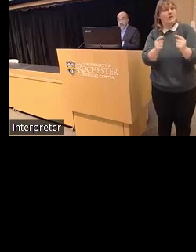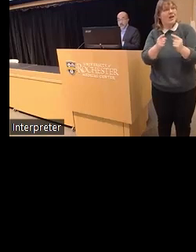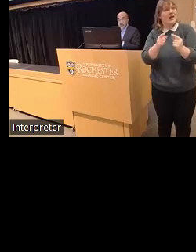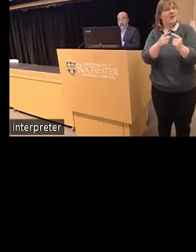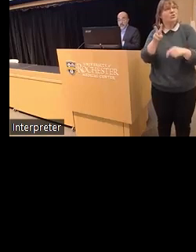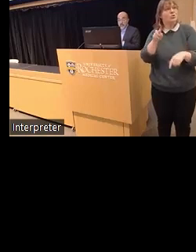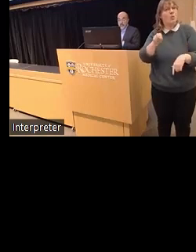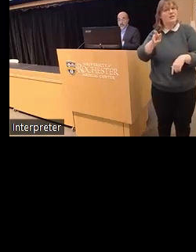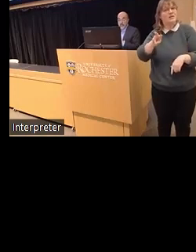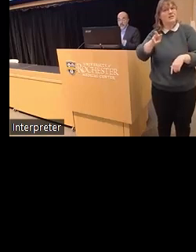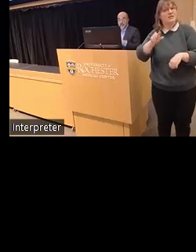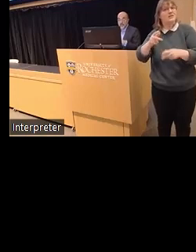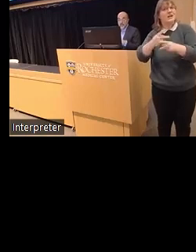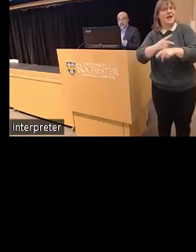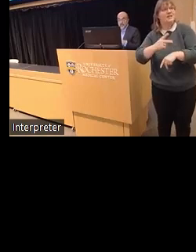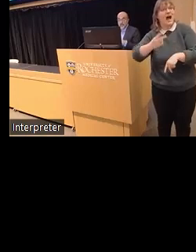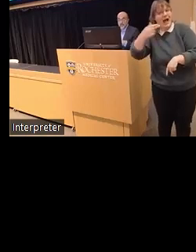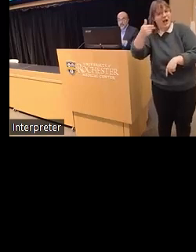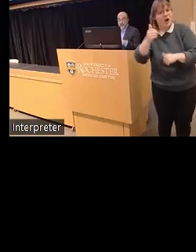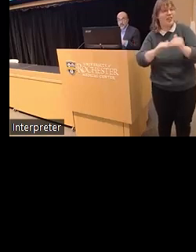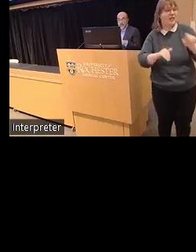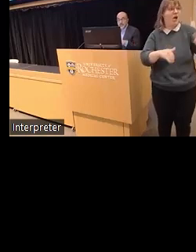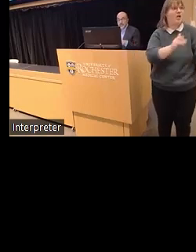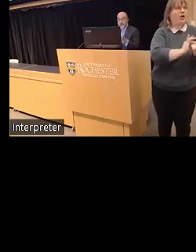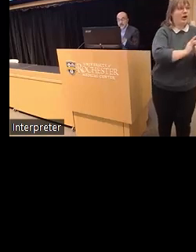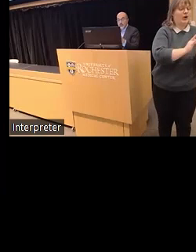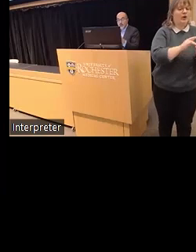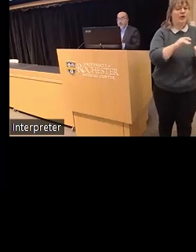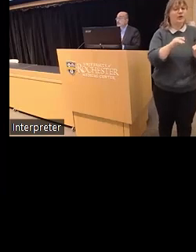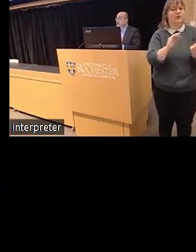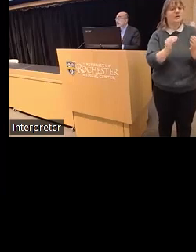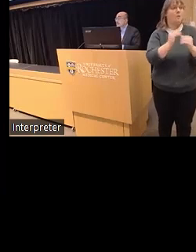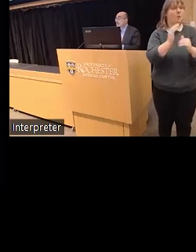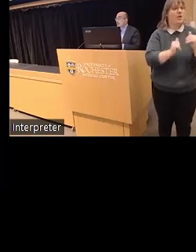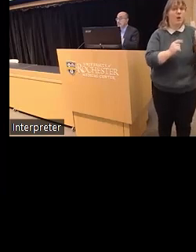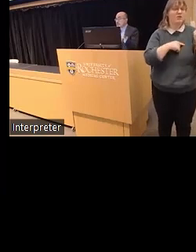control group and the confidence inter was um you know higher than one so that's important you don't